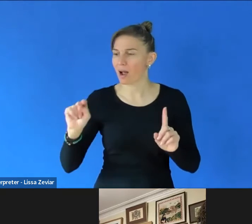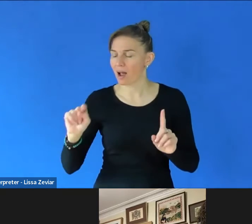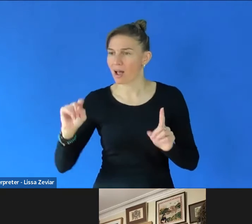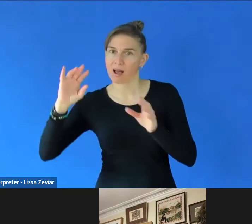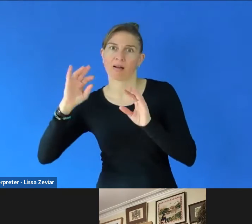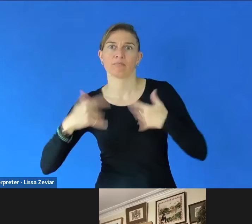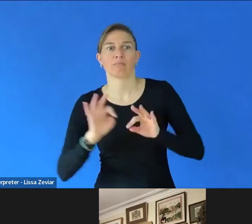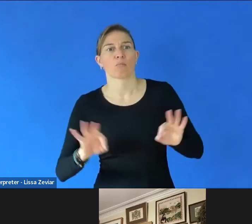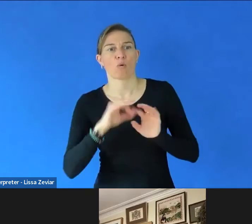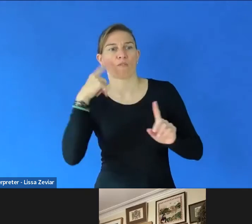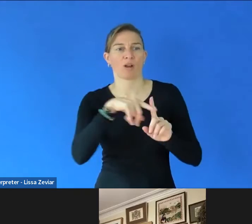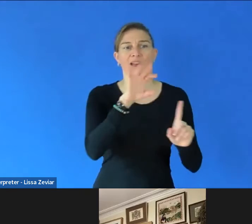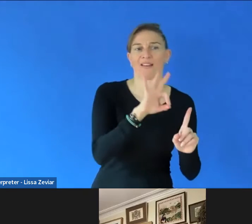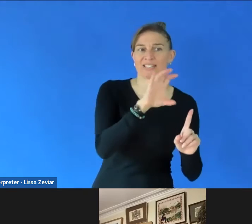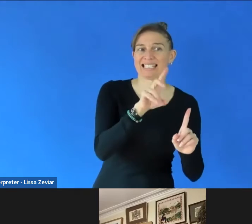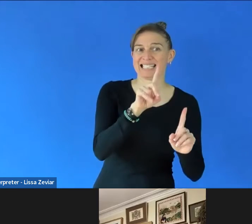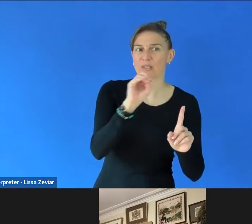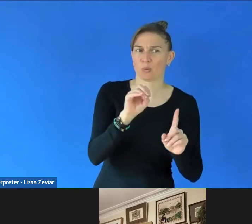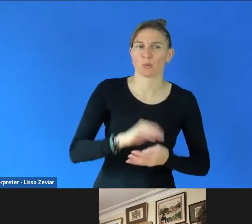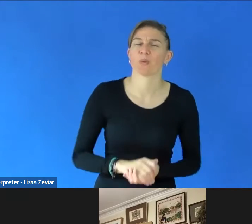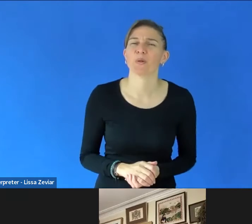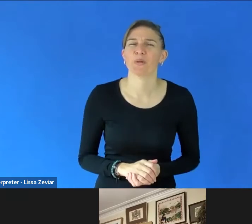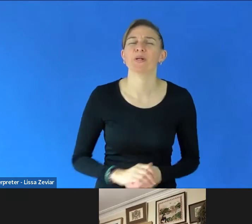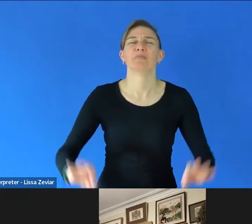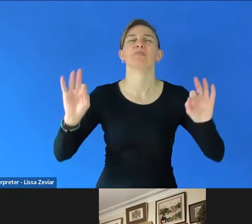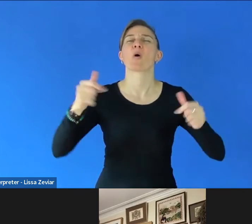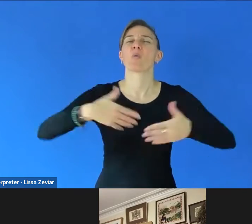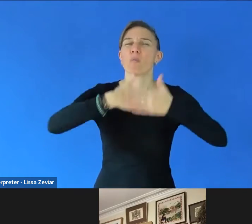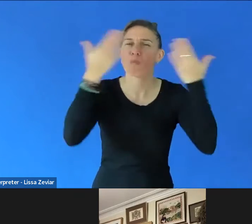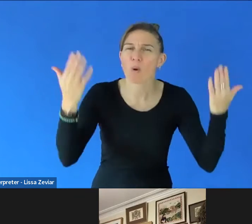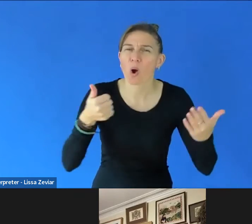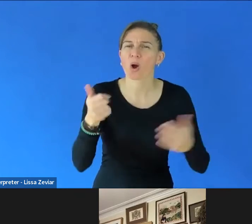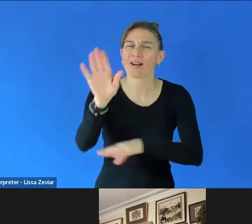Good morning, good afternoon. I am Mike Battcock.